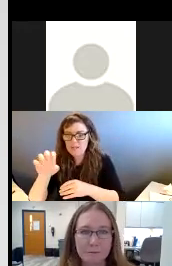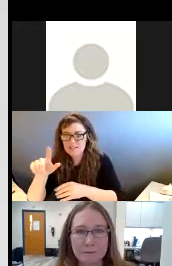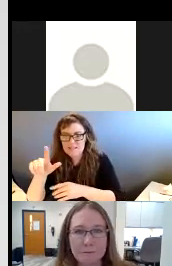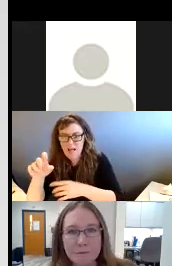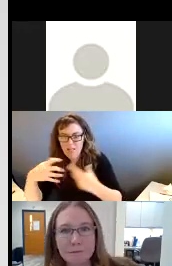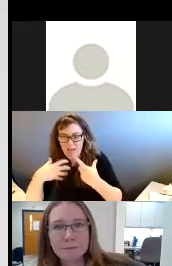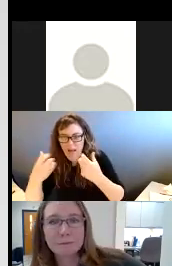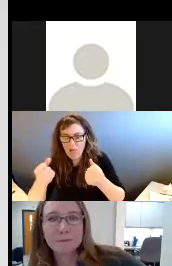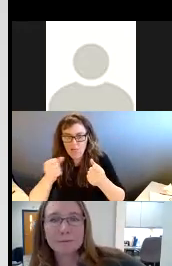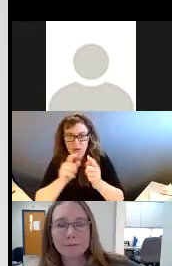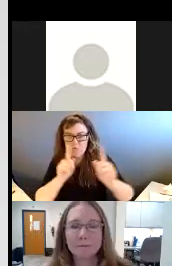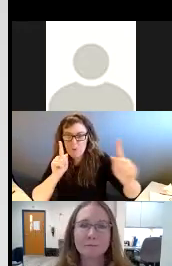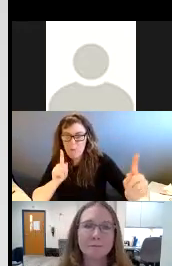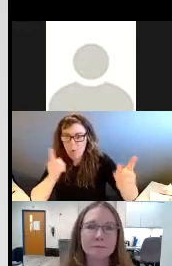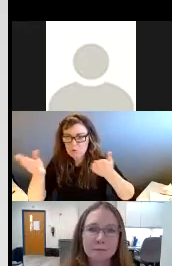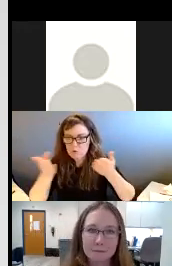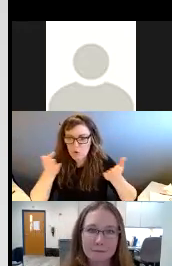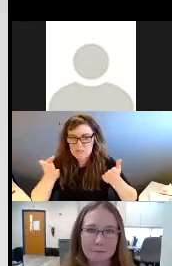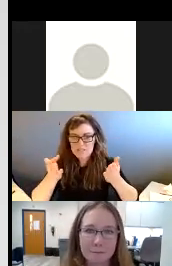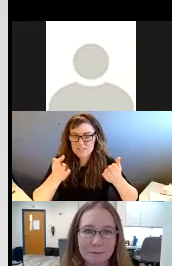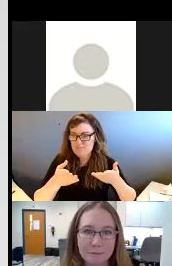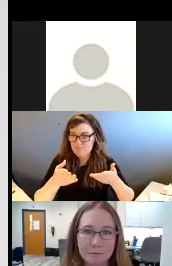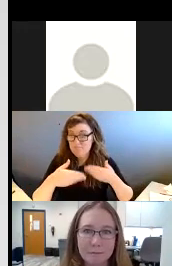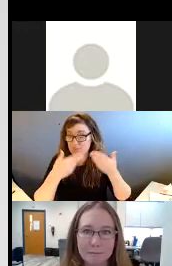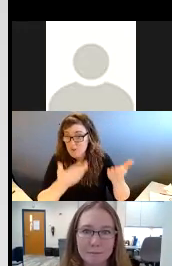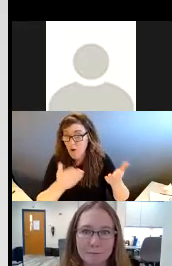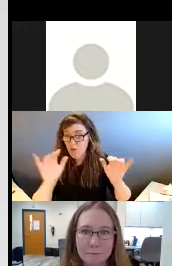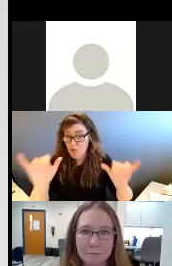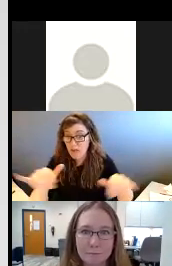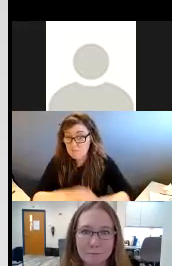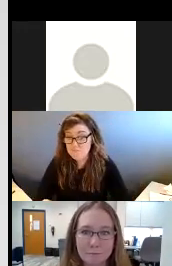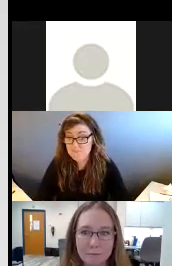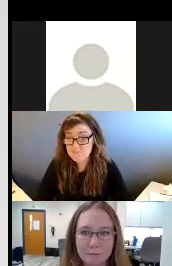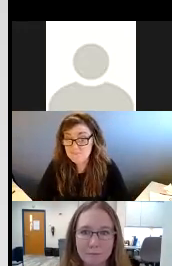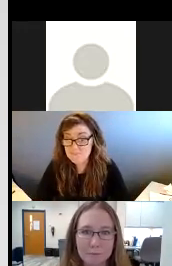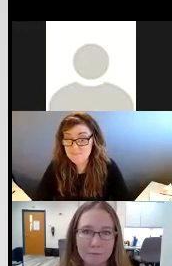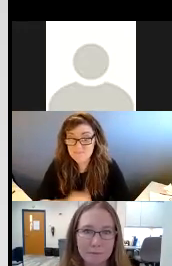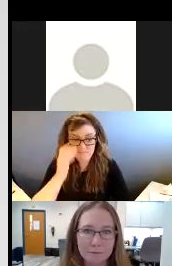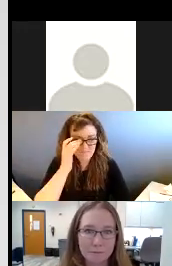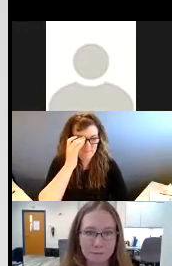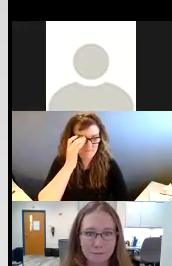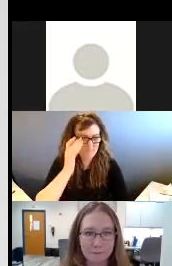DIFFERENT SERVICES THAT YOU MIGHT OFFER. THE LAST COUPLE OF SLIDES WE HAVE A LITTLE BIT OF